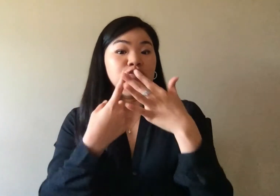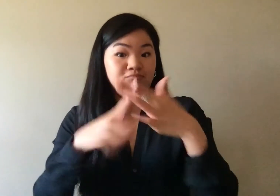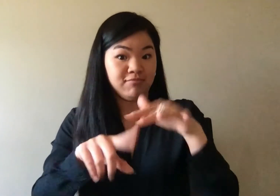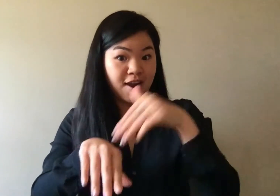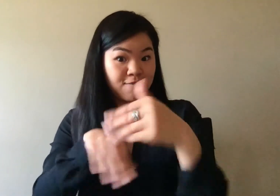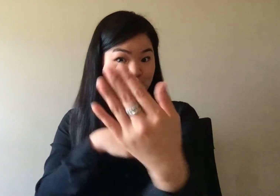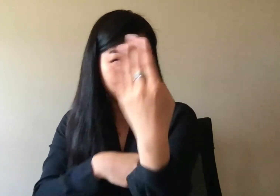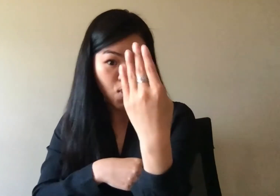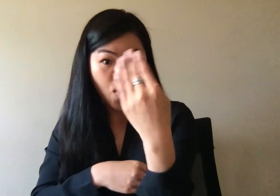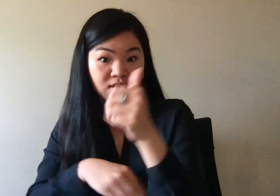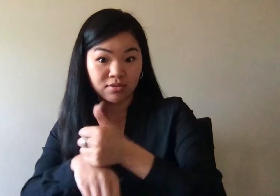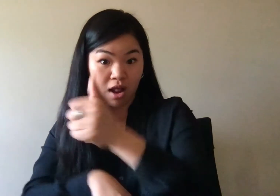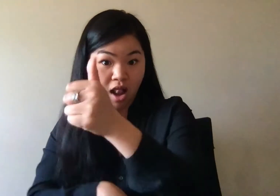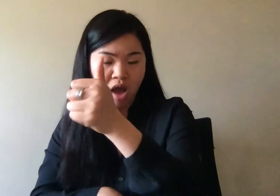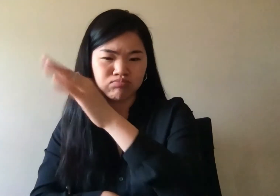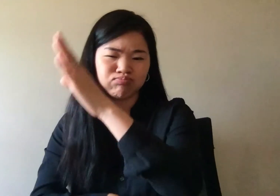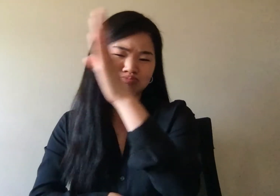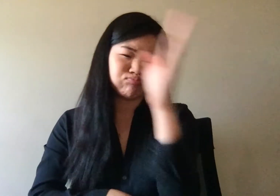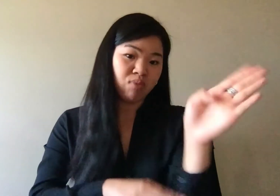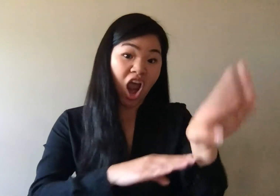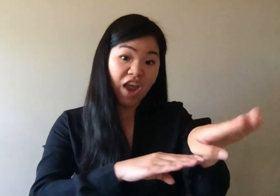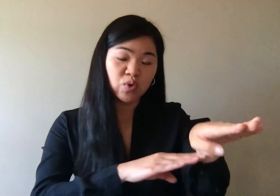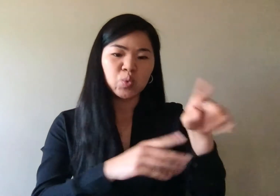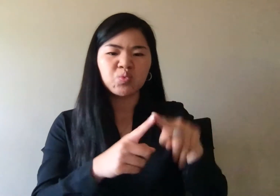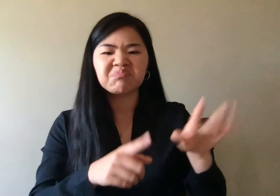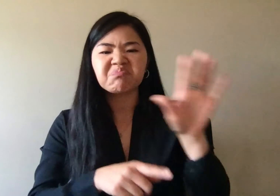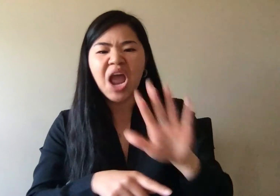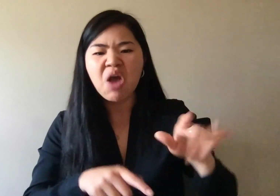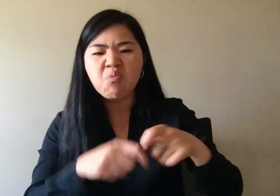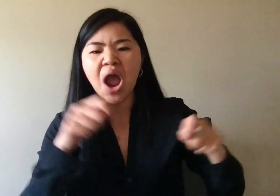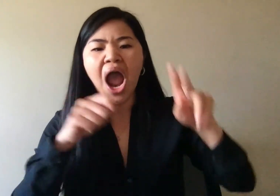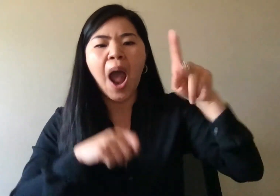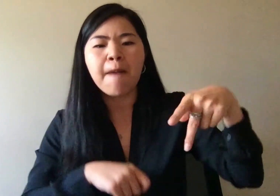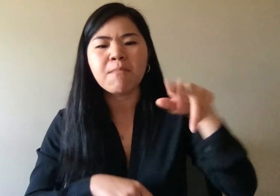It will begin at 10am and wrap up between 2 and 3pm.